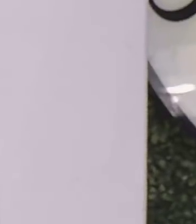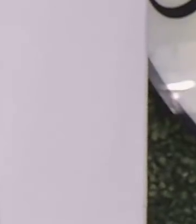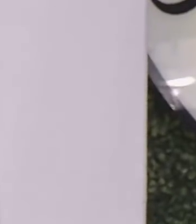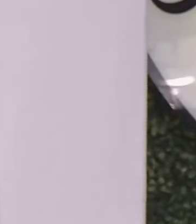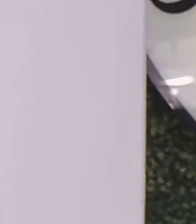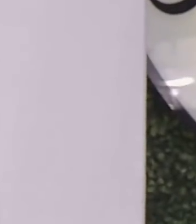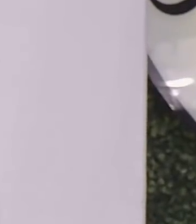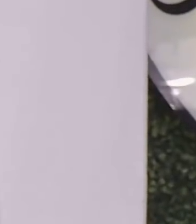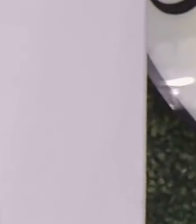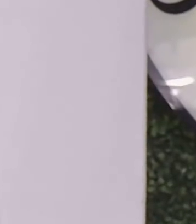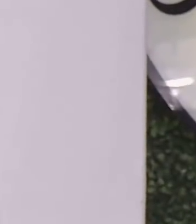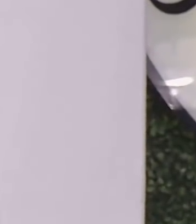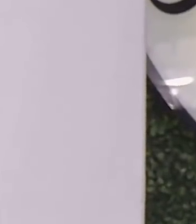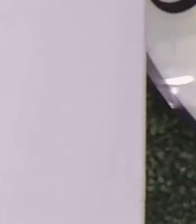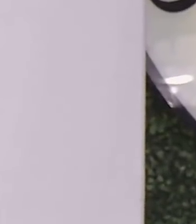MASTER OF ARTS IN EDUCATIONAL ADMINISTRATION.